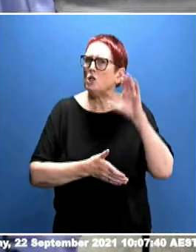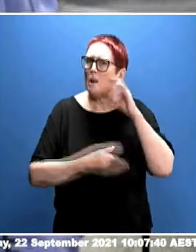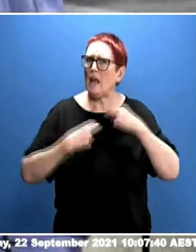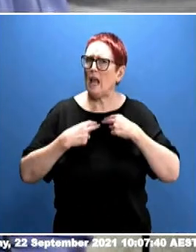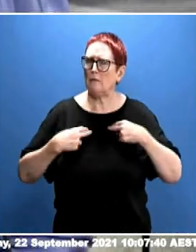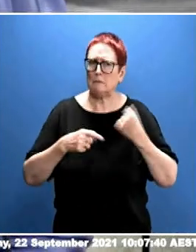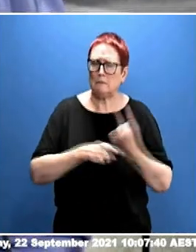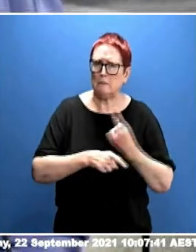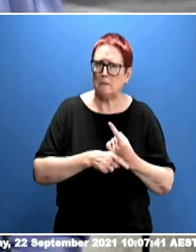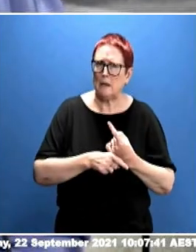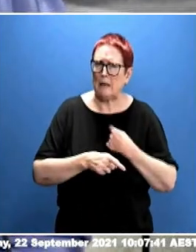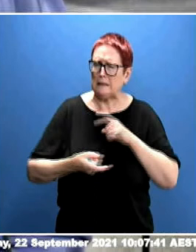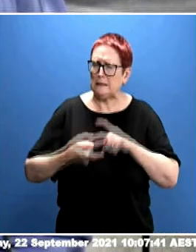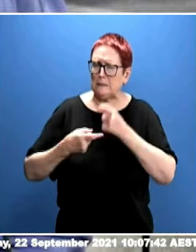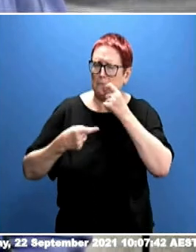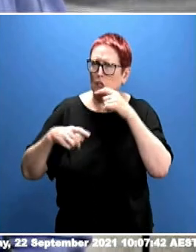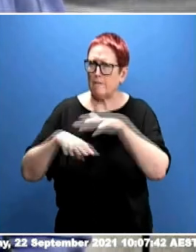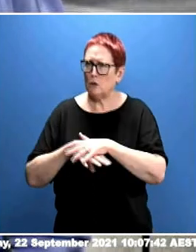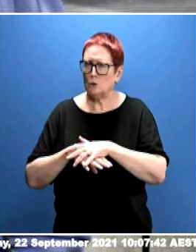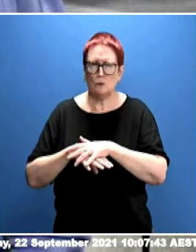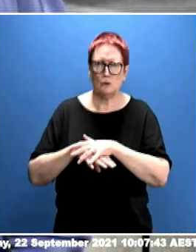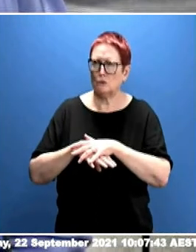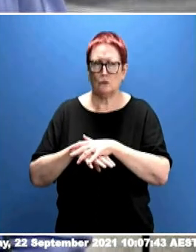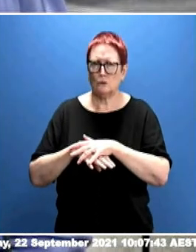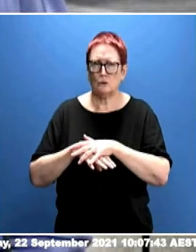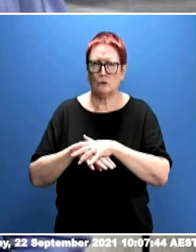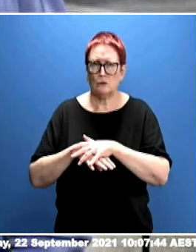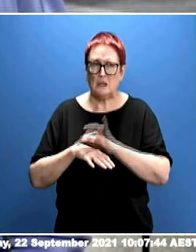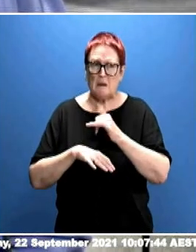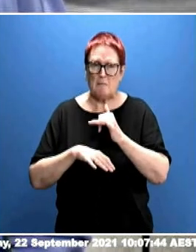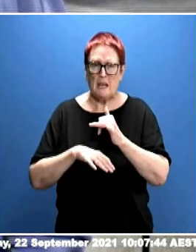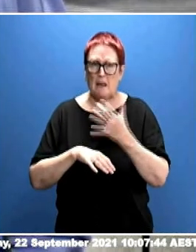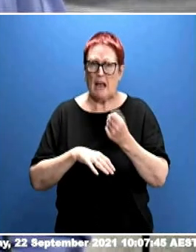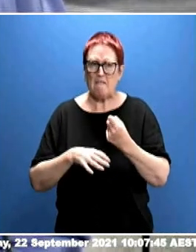we are somewhat confused that notices of possible adverse findings